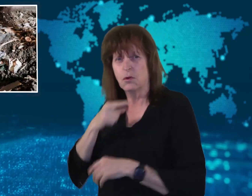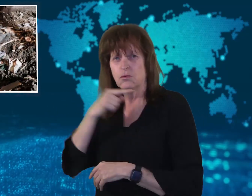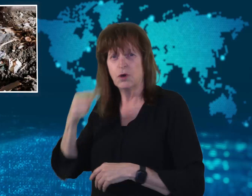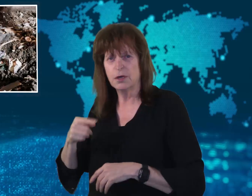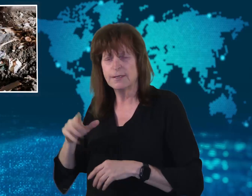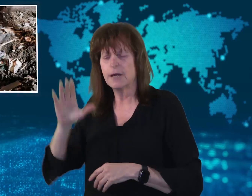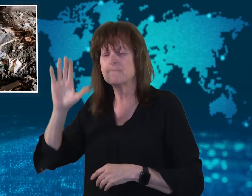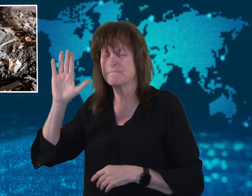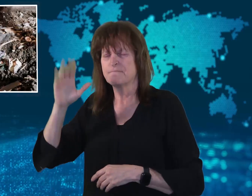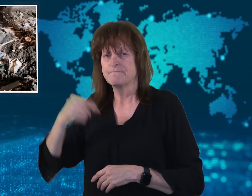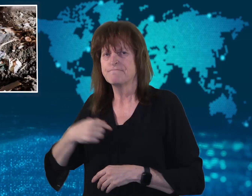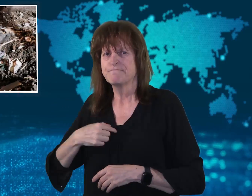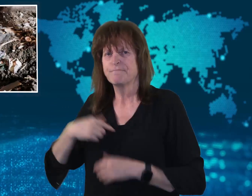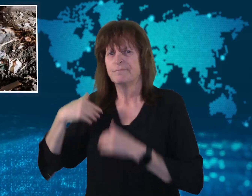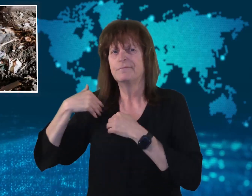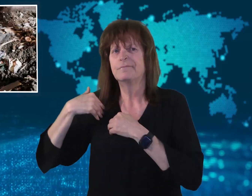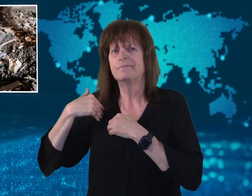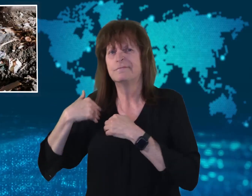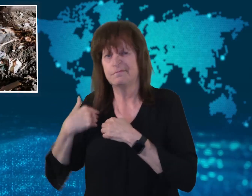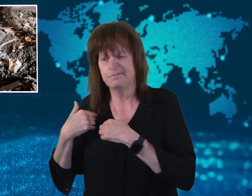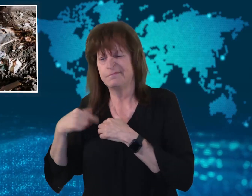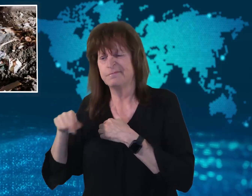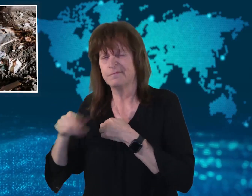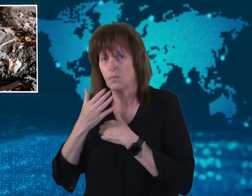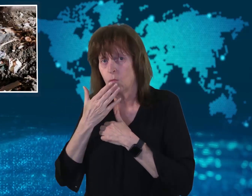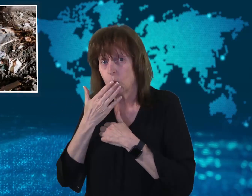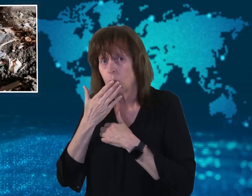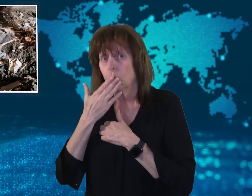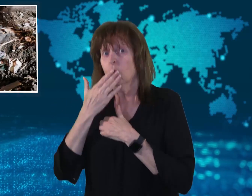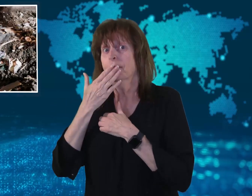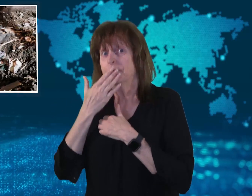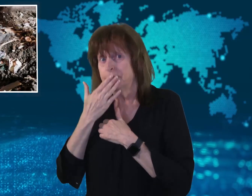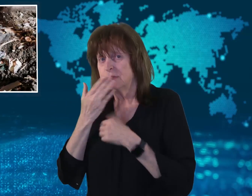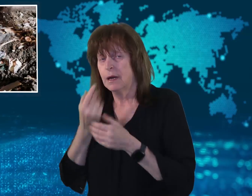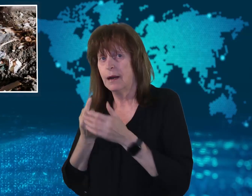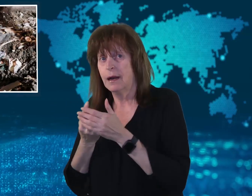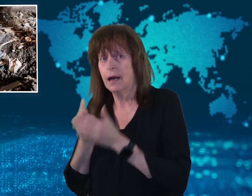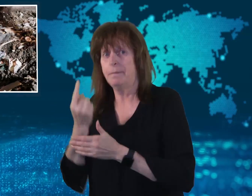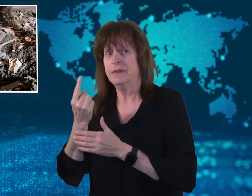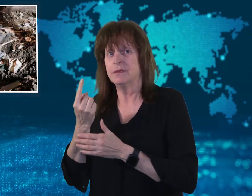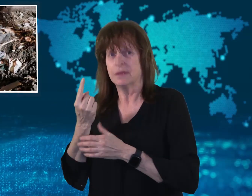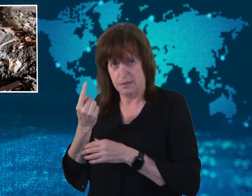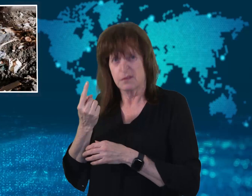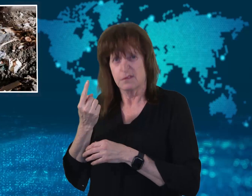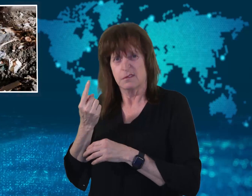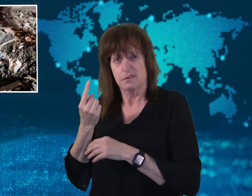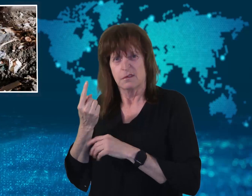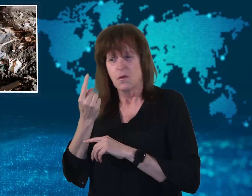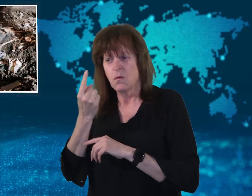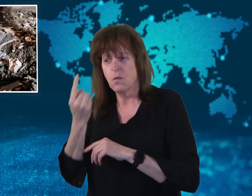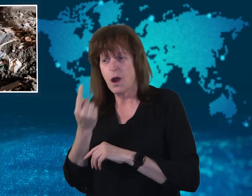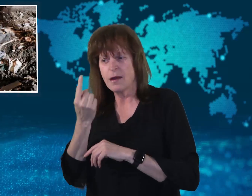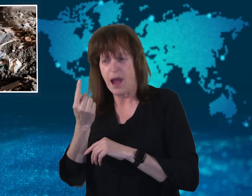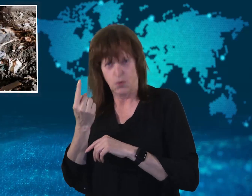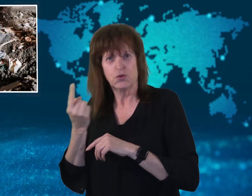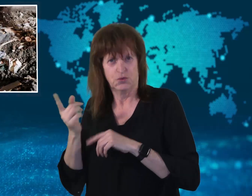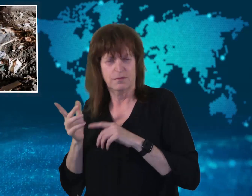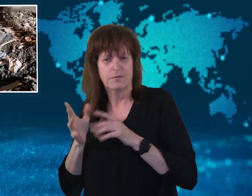This bombing was the most intense that the city has experienced,